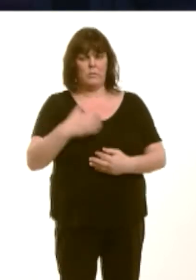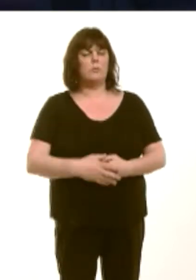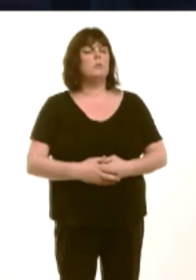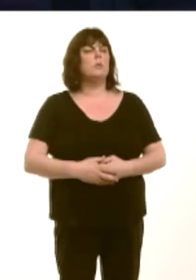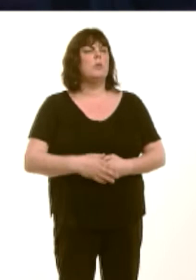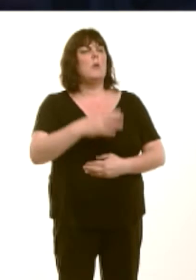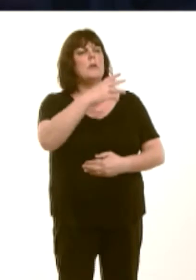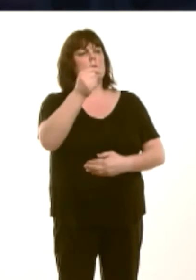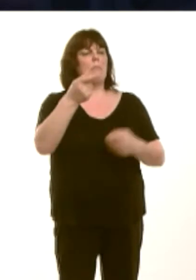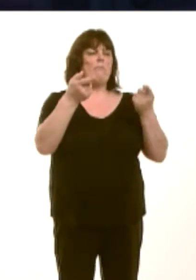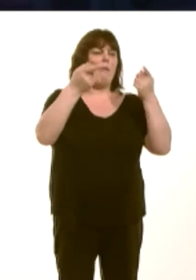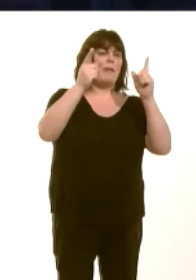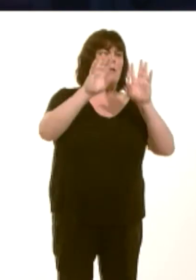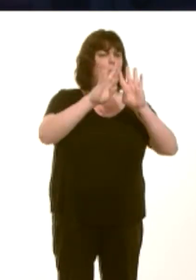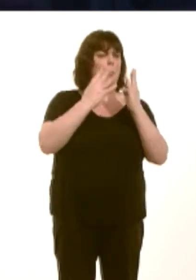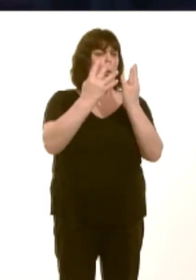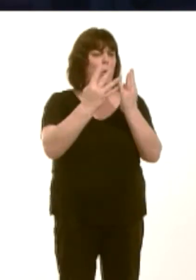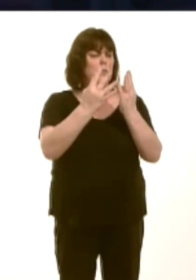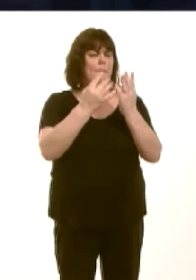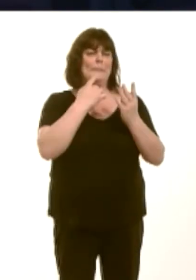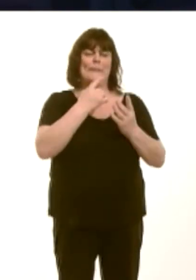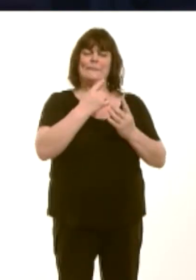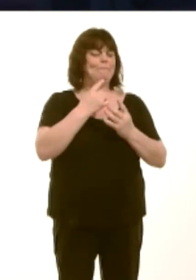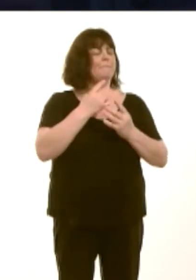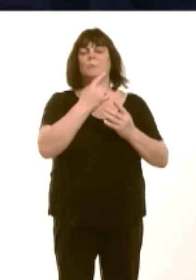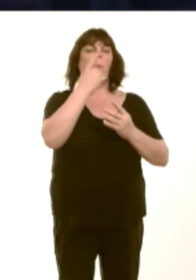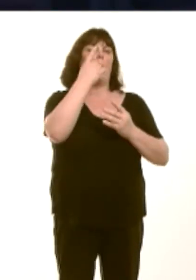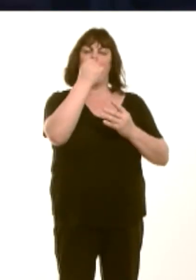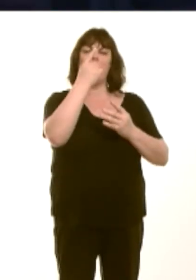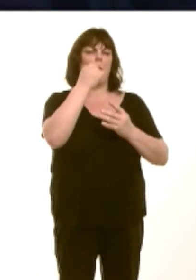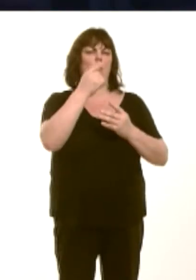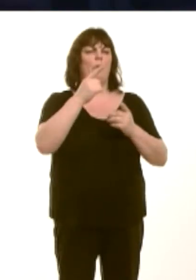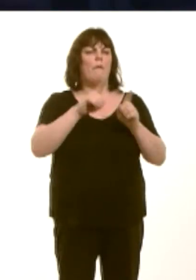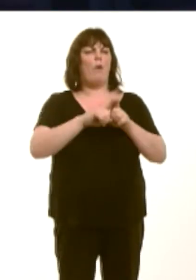heads at the board said that it wouldnít be possible to maintain obstetric services